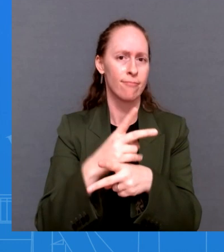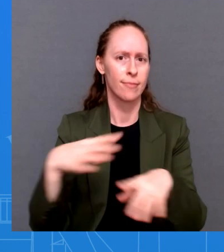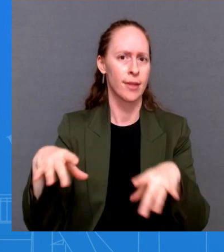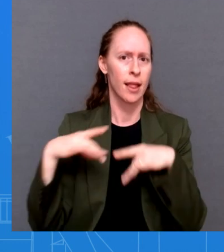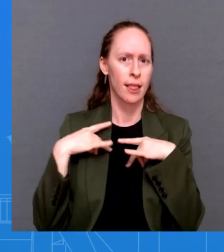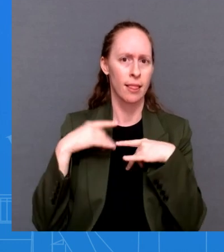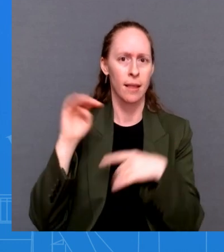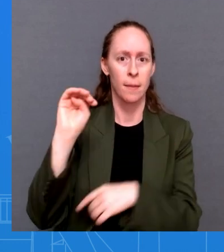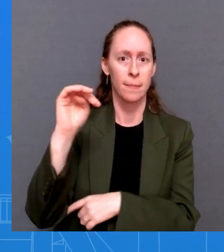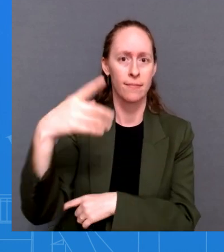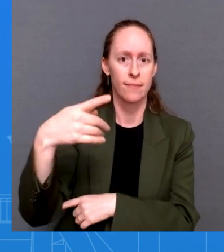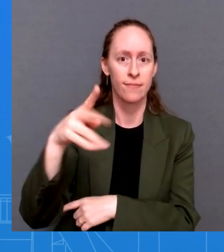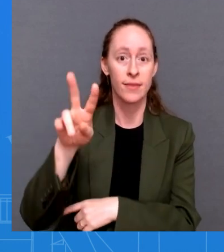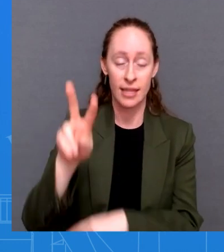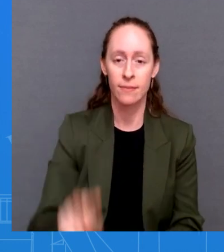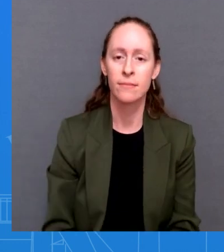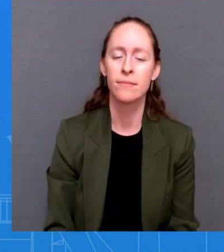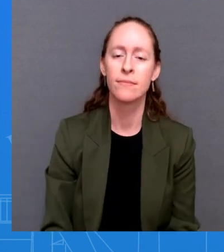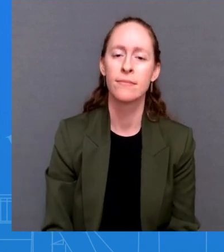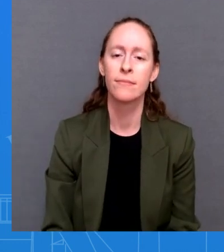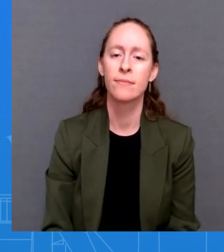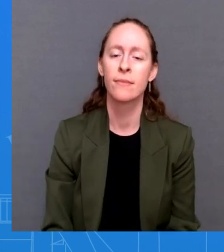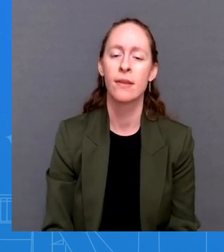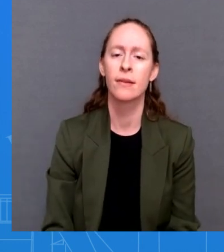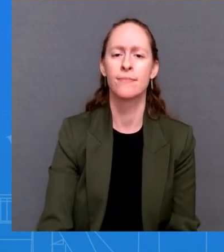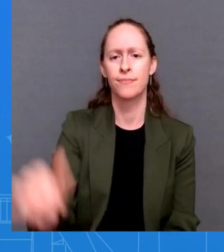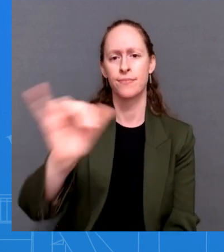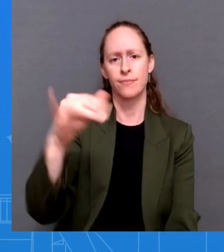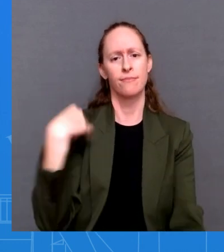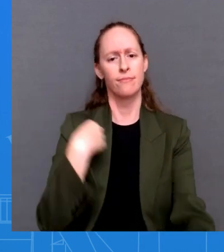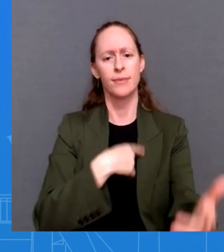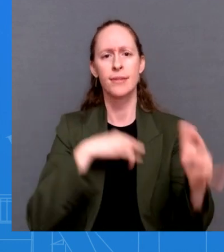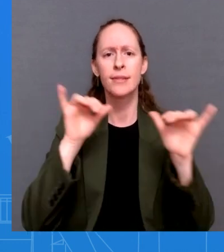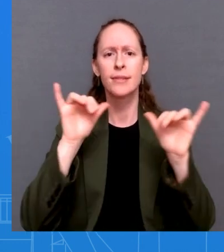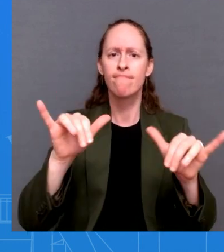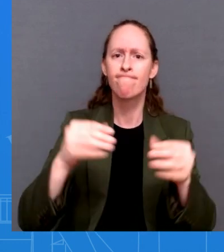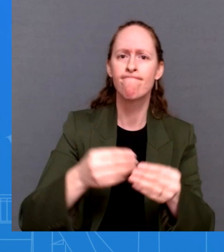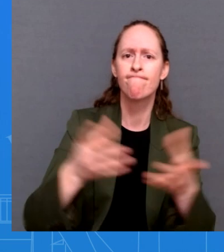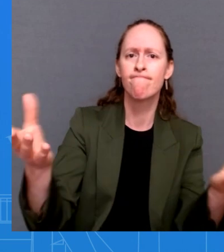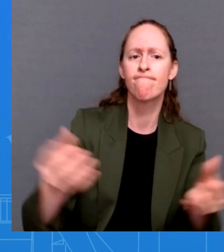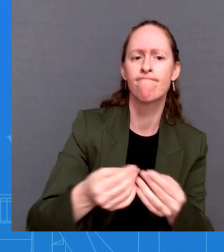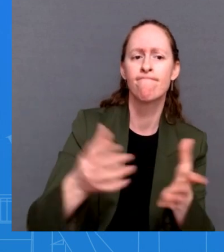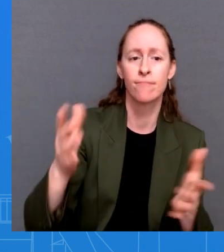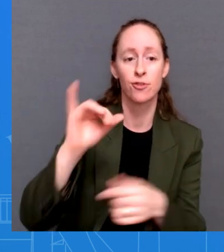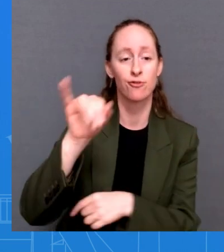In fact, we have made more generous vaccine available than any other country in the world.